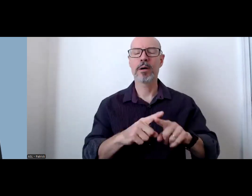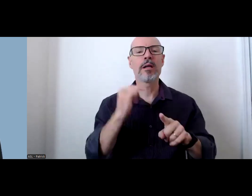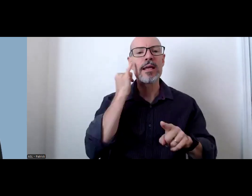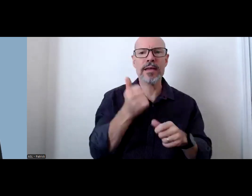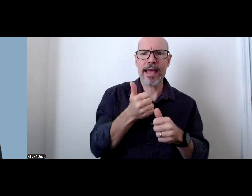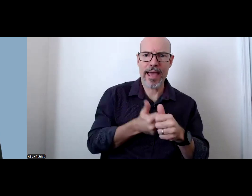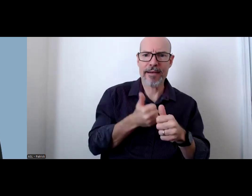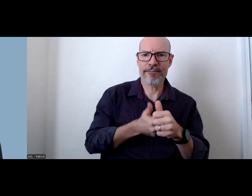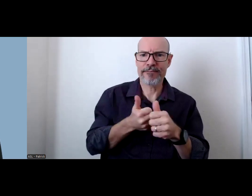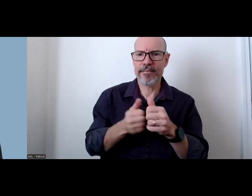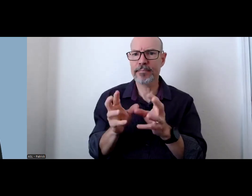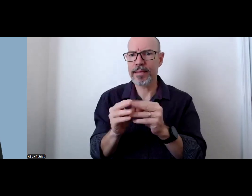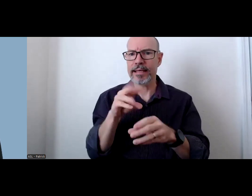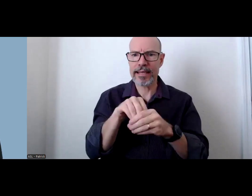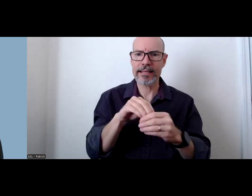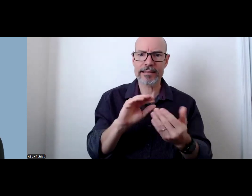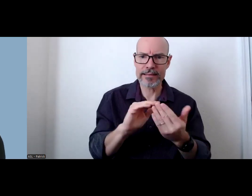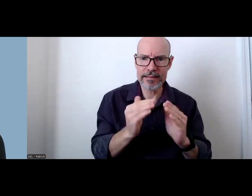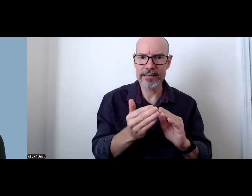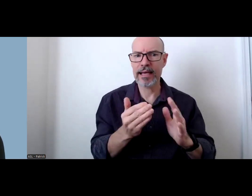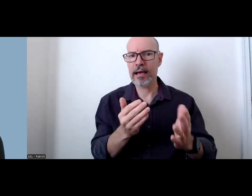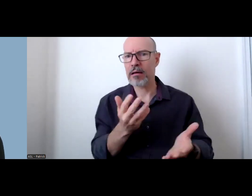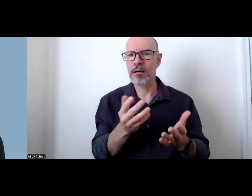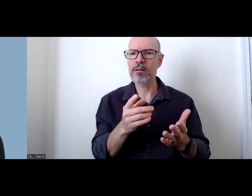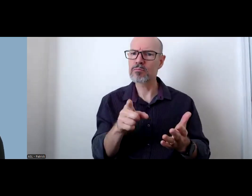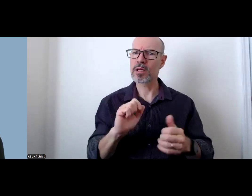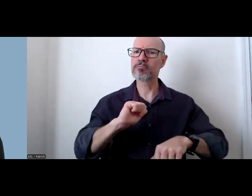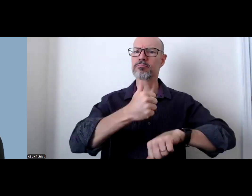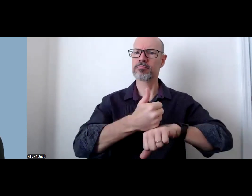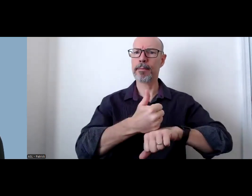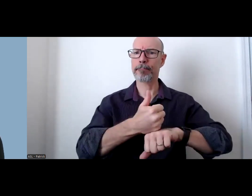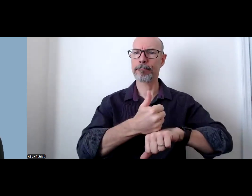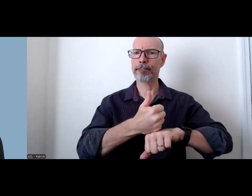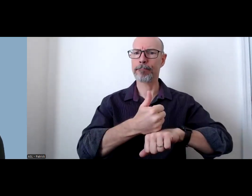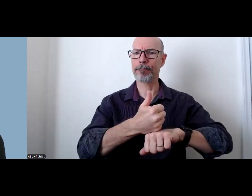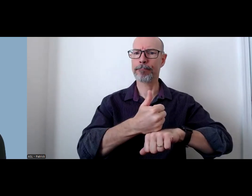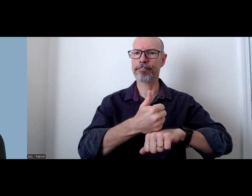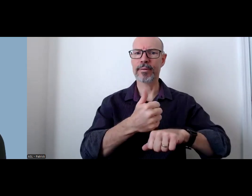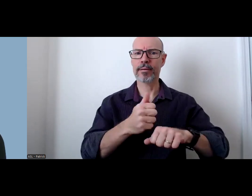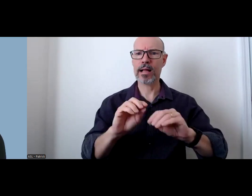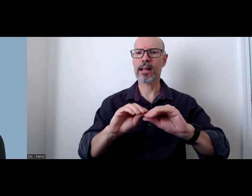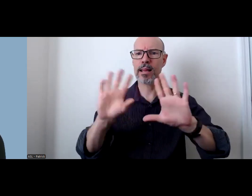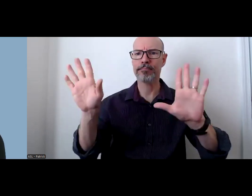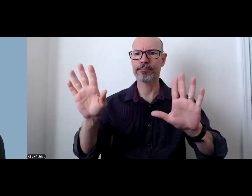talking about every single meeting that happens in a town, something like that, you can certainly set up those -- make